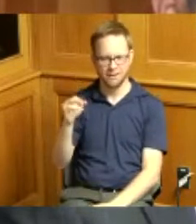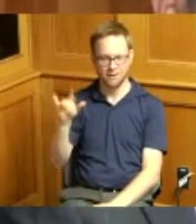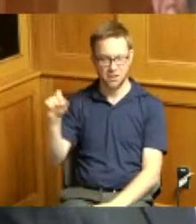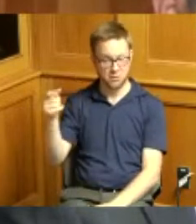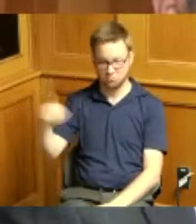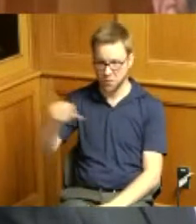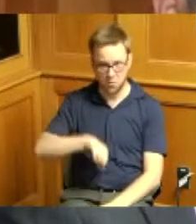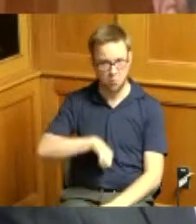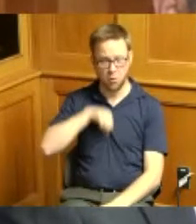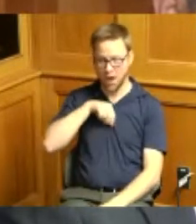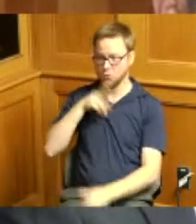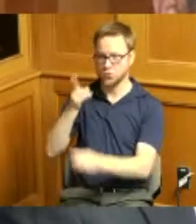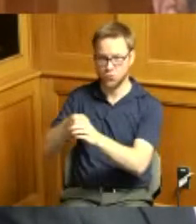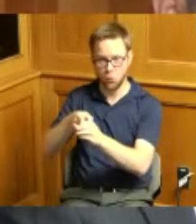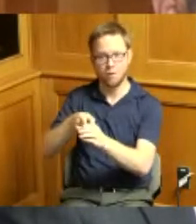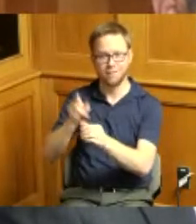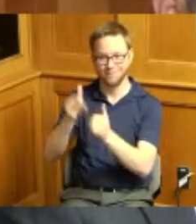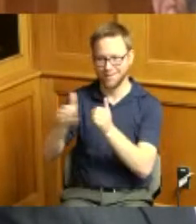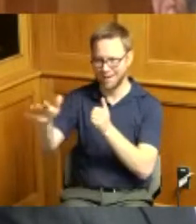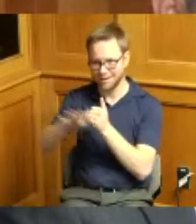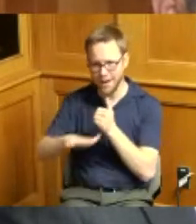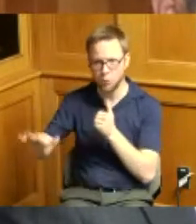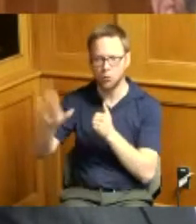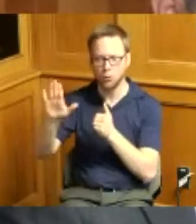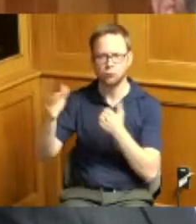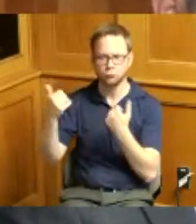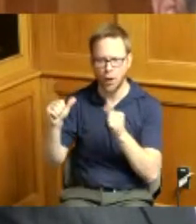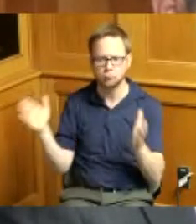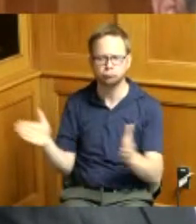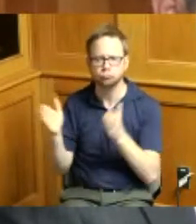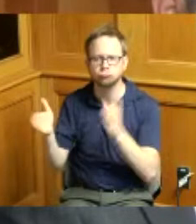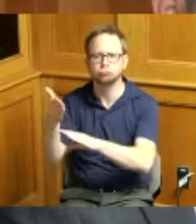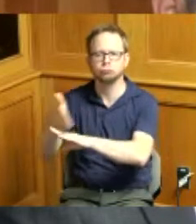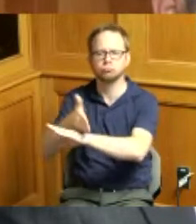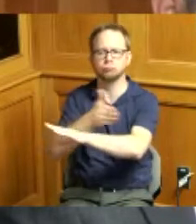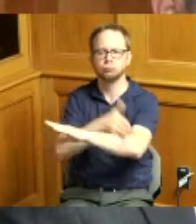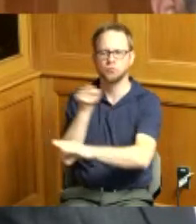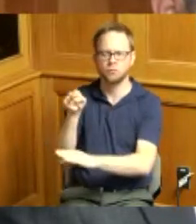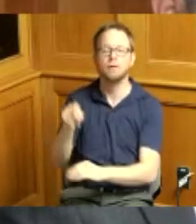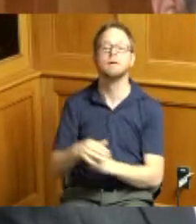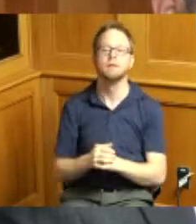will continue to do to build things in Hamilton County so congratulations to Mel and the team